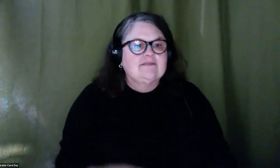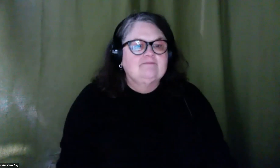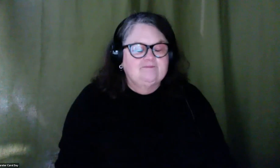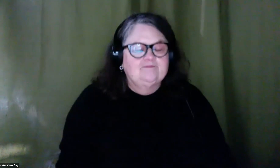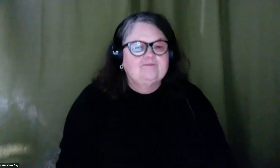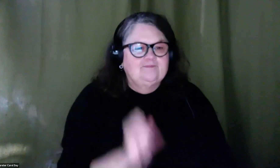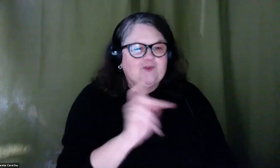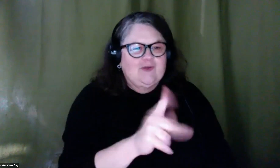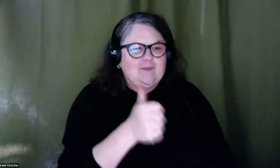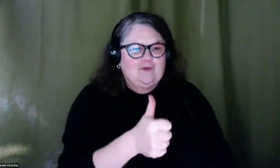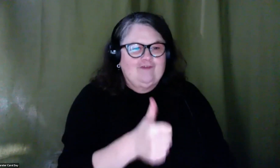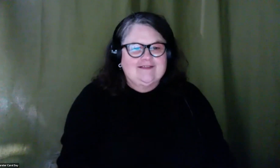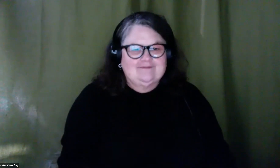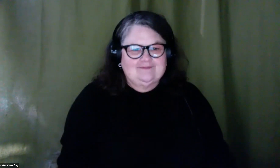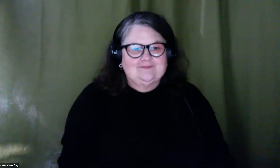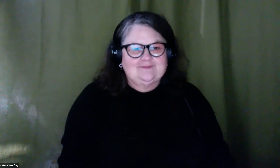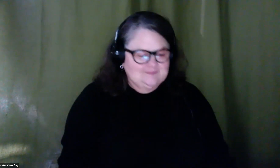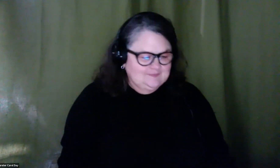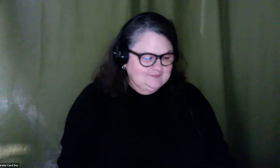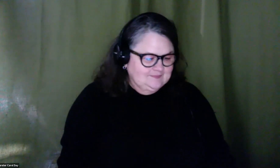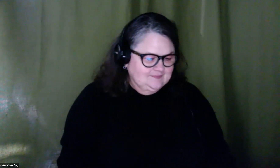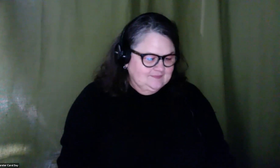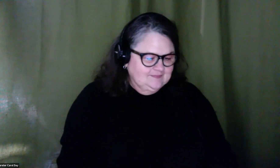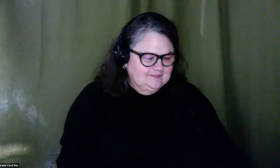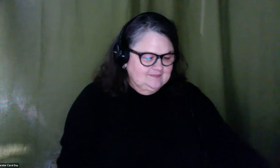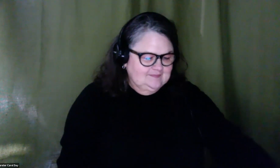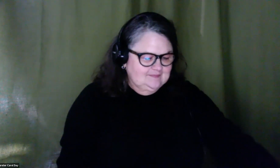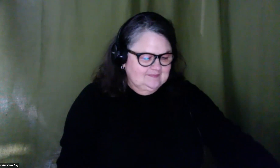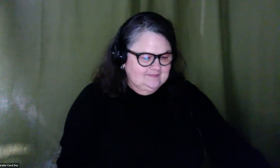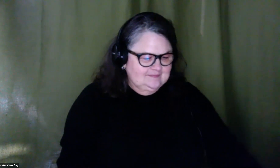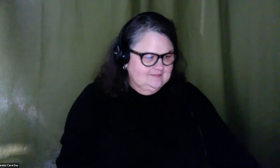» Christina: The link is in